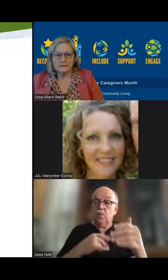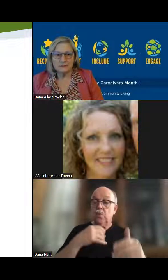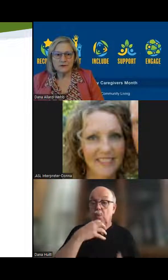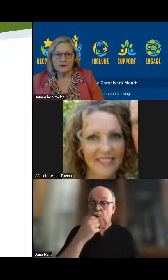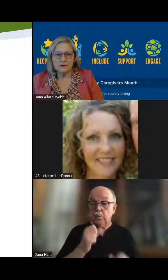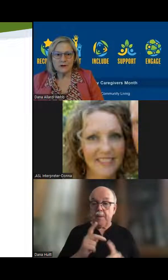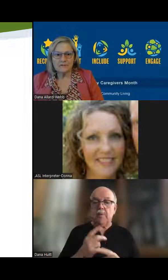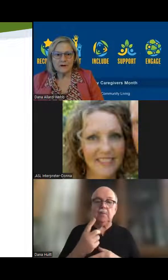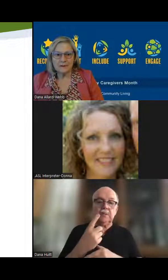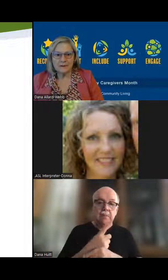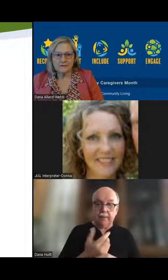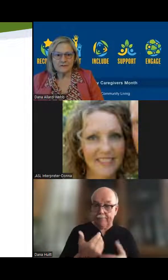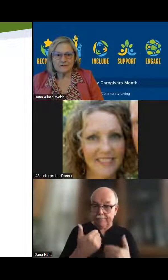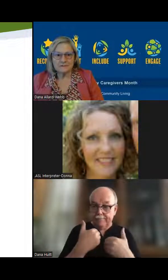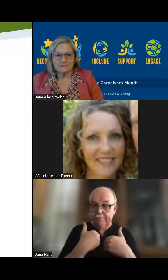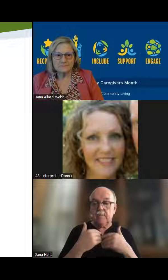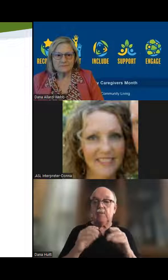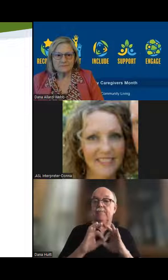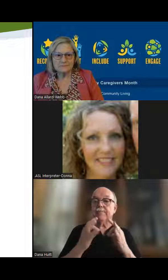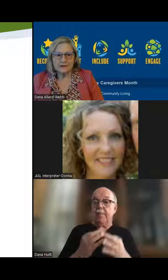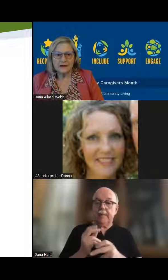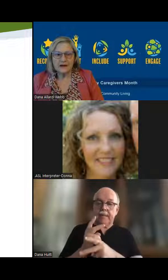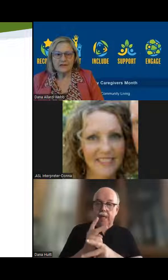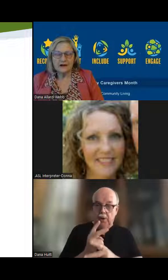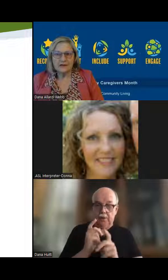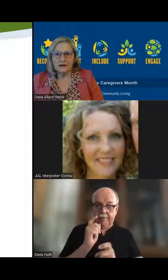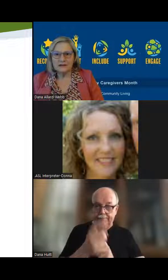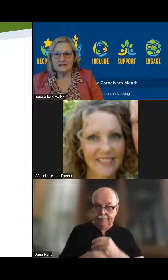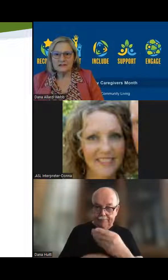We've got a couple other high schools that are interested as well, and